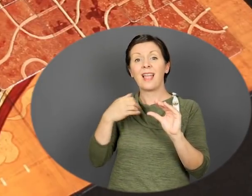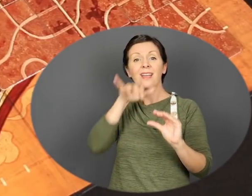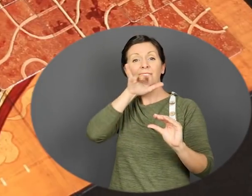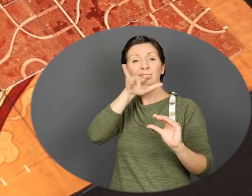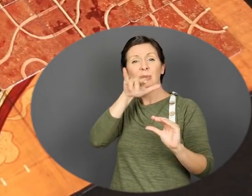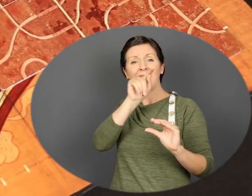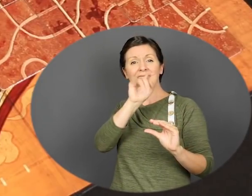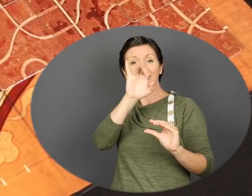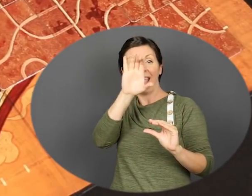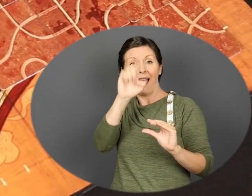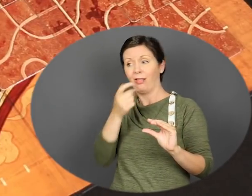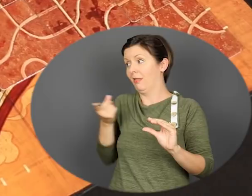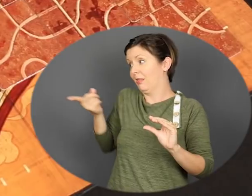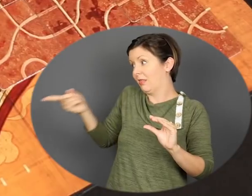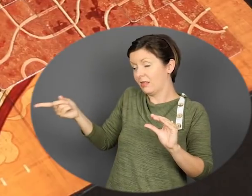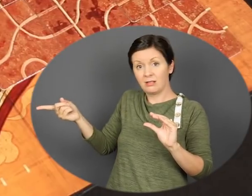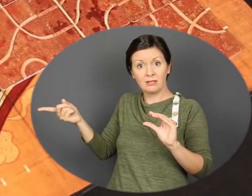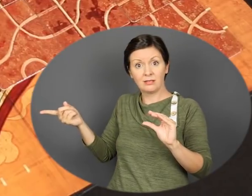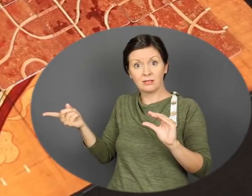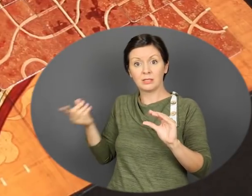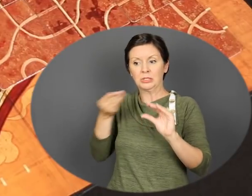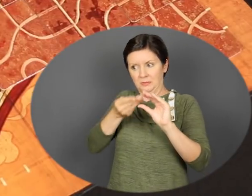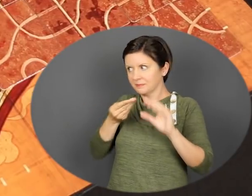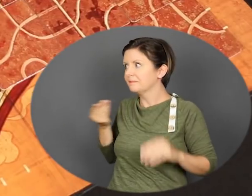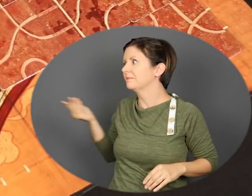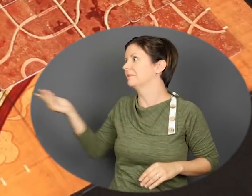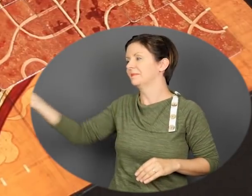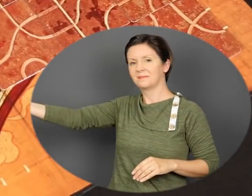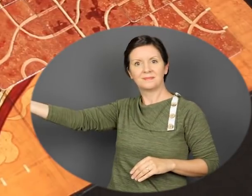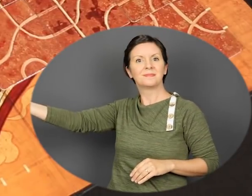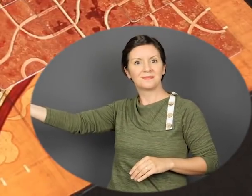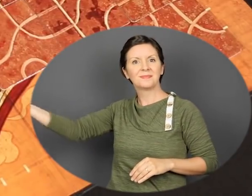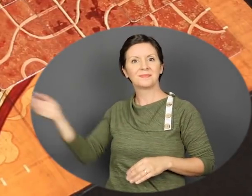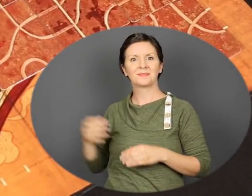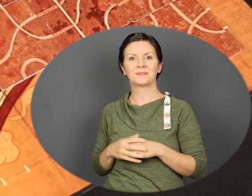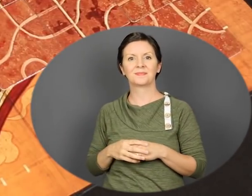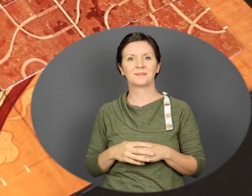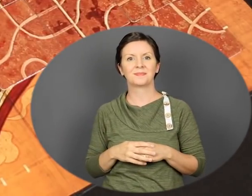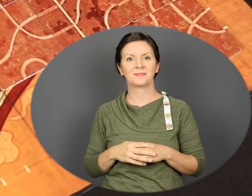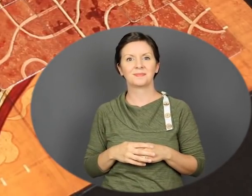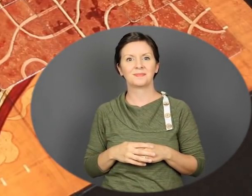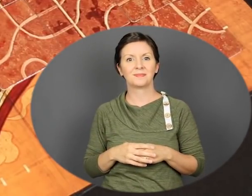claimed the dragon now immediately draws this tile and adds it to their hand. Once all remaining